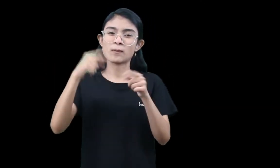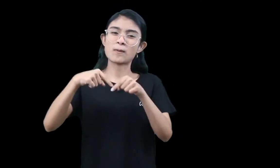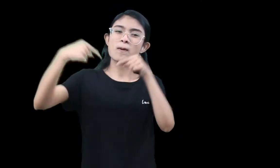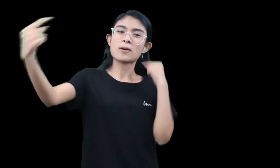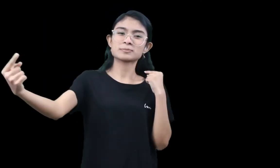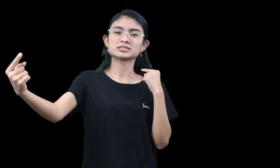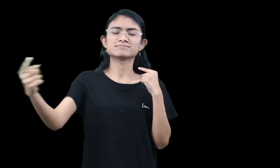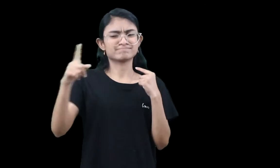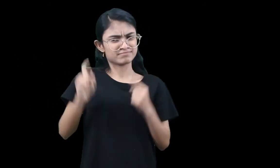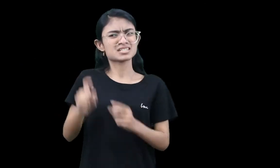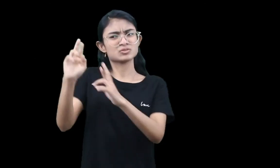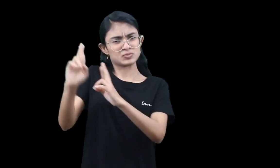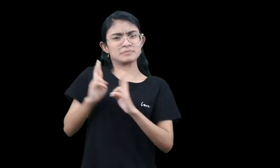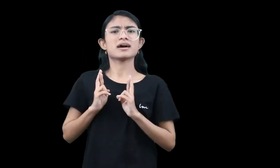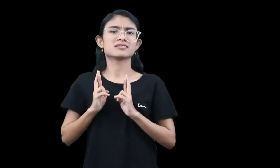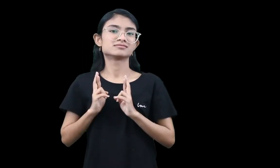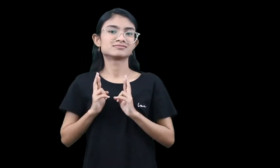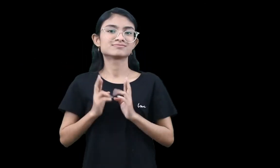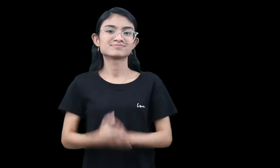I am different than my family and that needs to be respected.